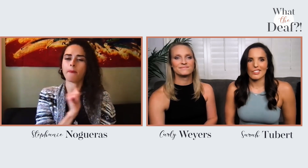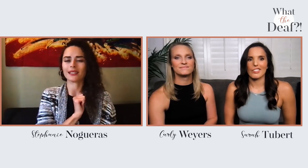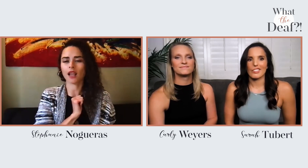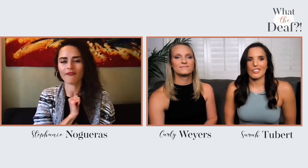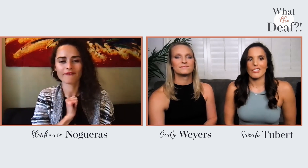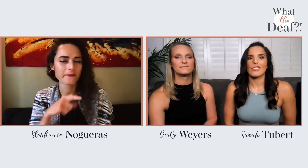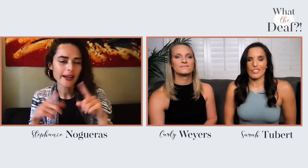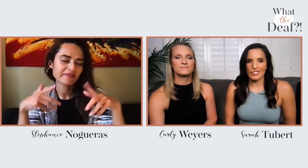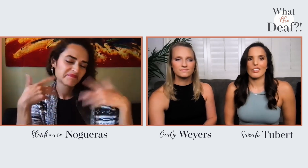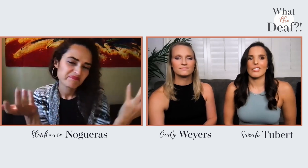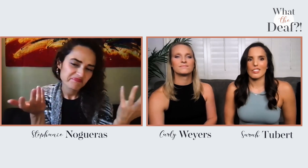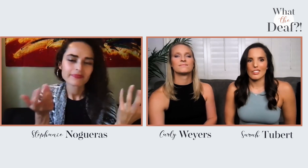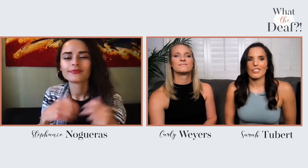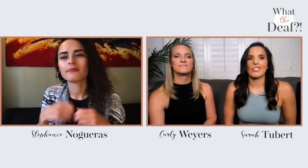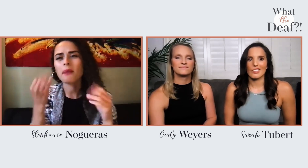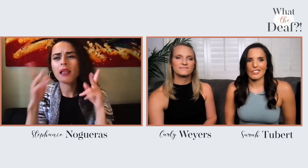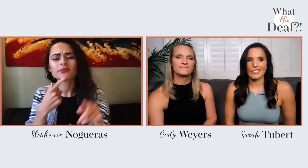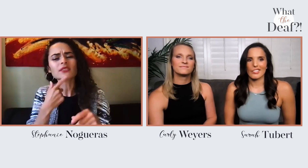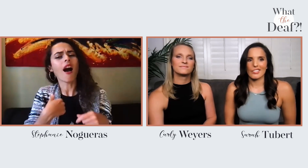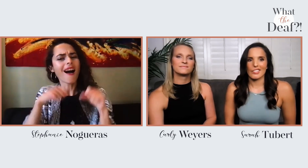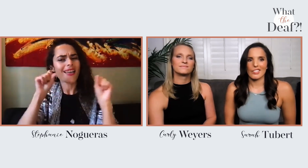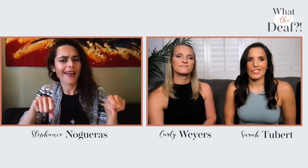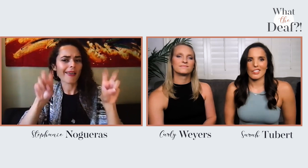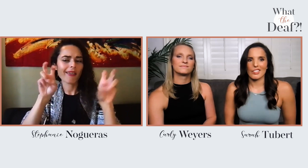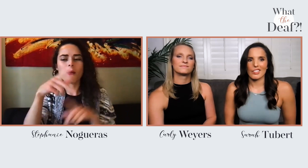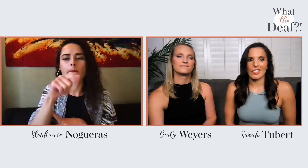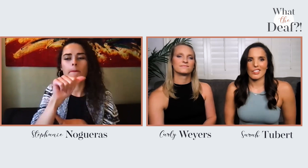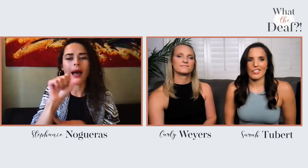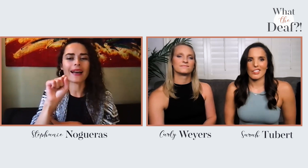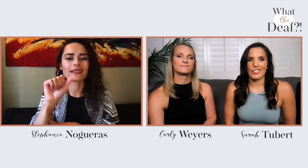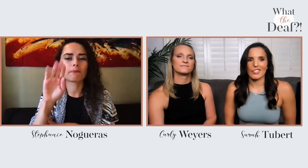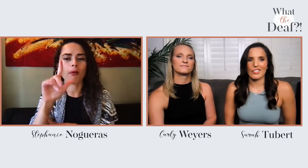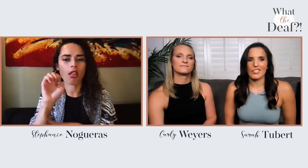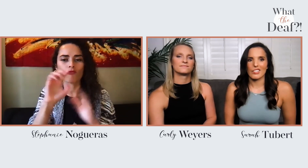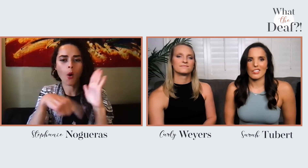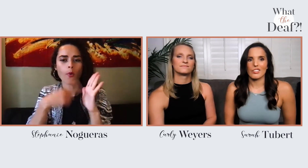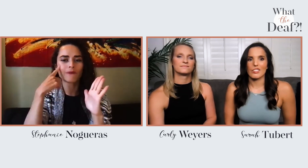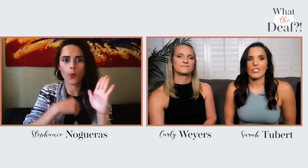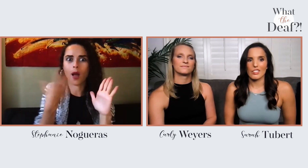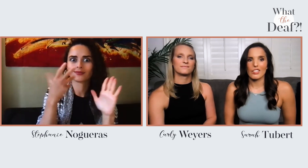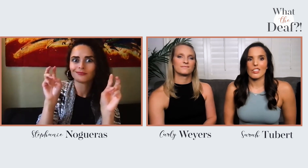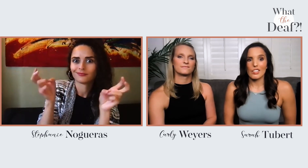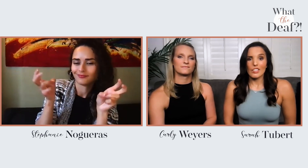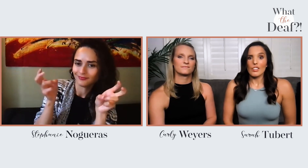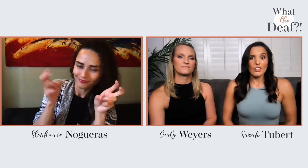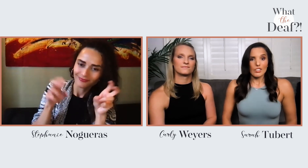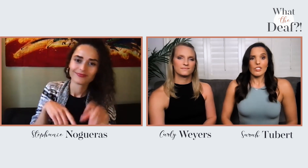where I can really just play myself, and I get, you know, the comment that I'm white passing, that I can pass for a white role,